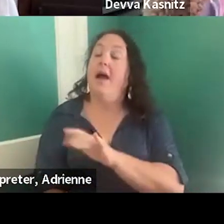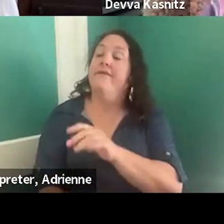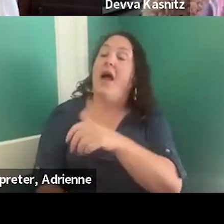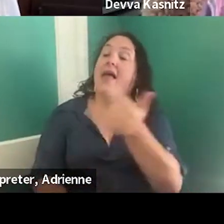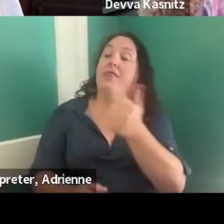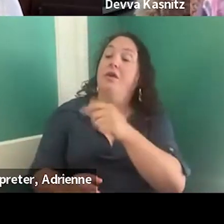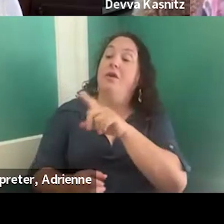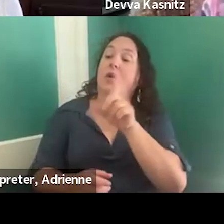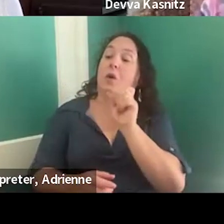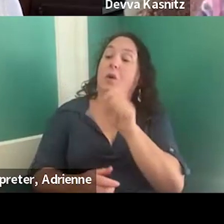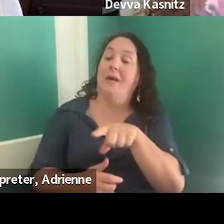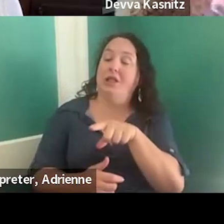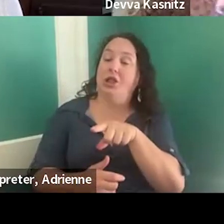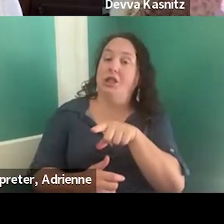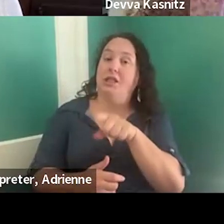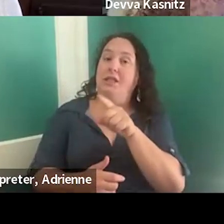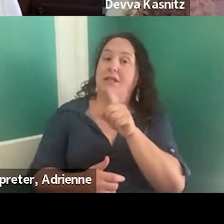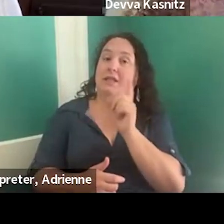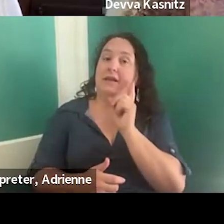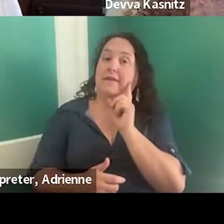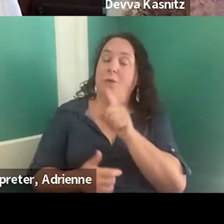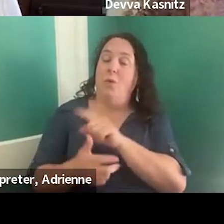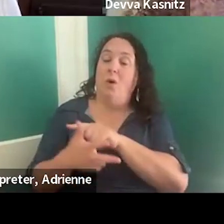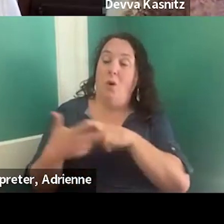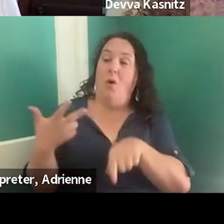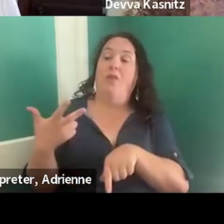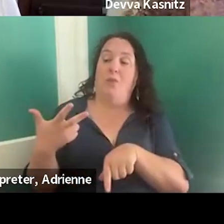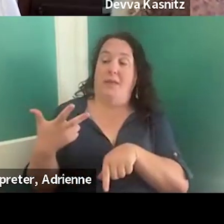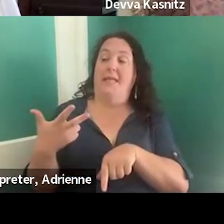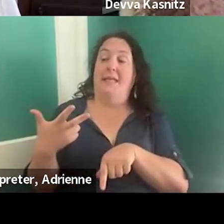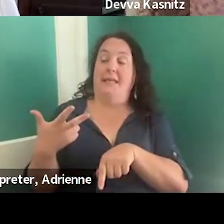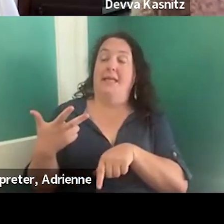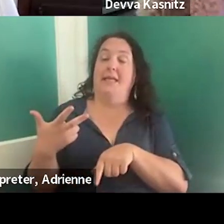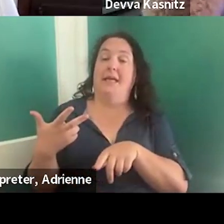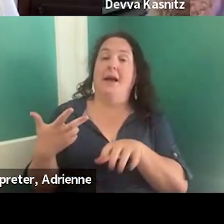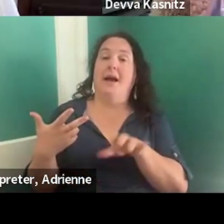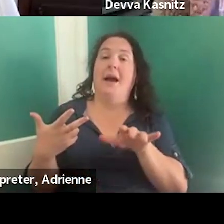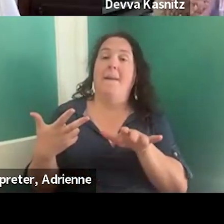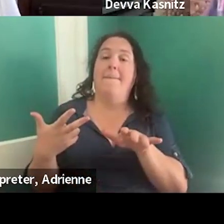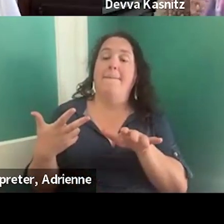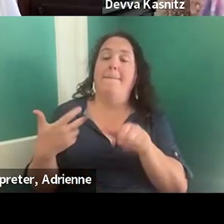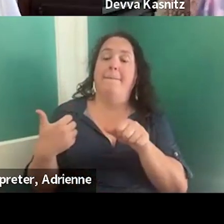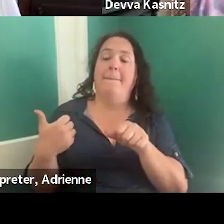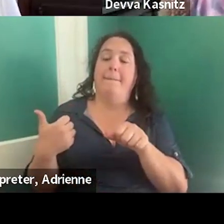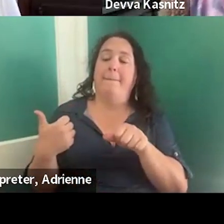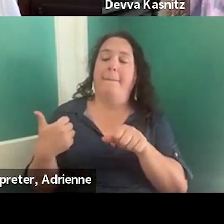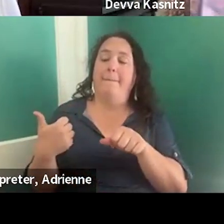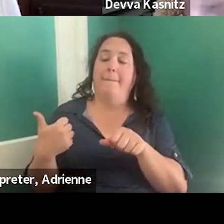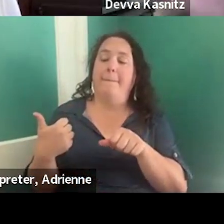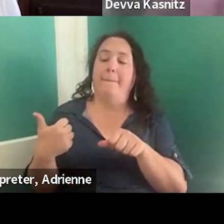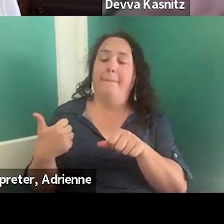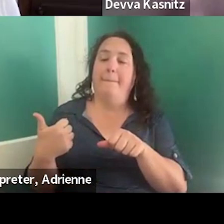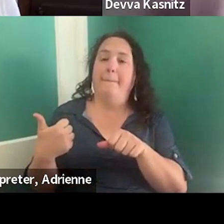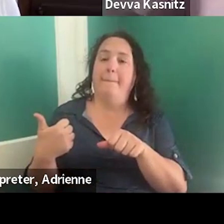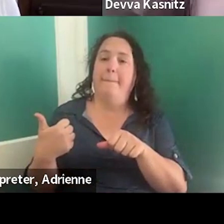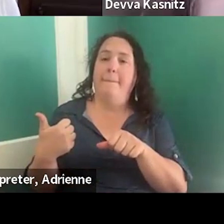would love to hear from all three panelists on, which directly relates to the complexity